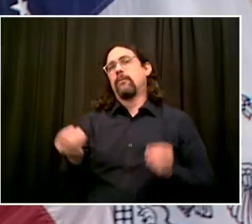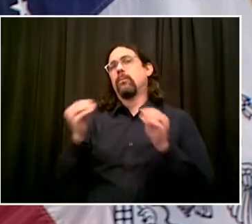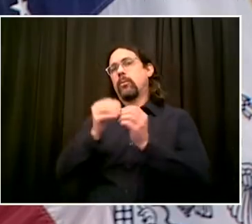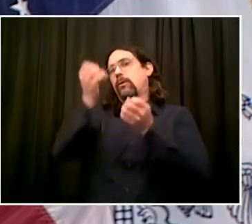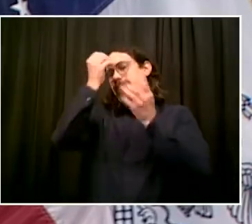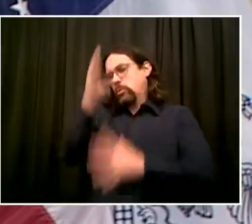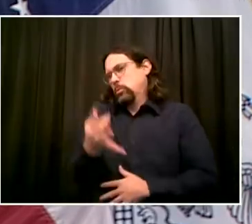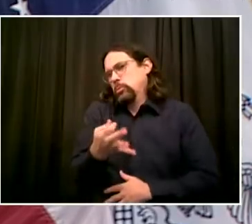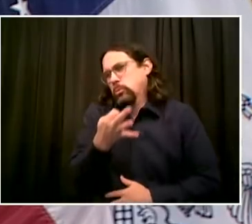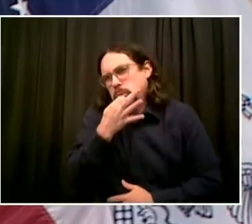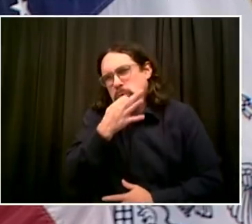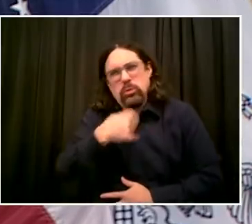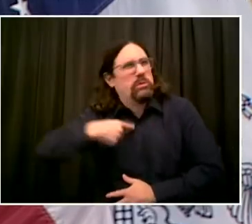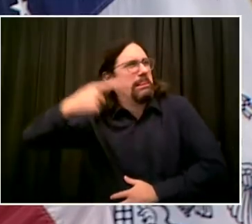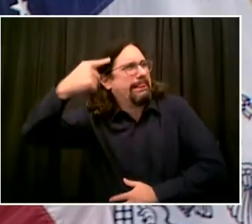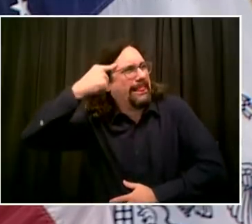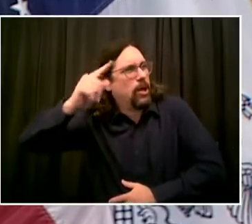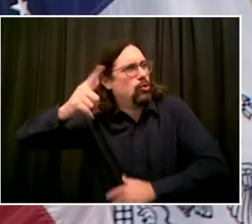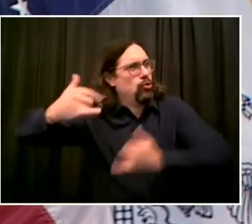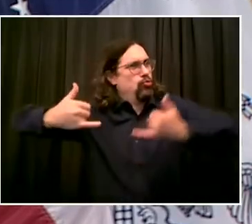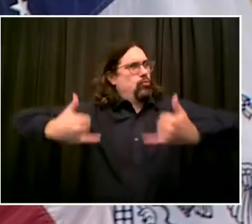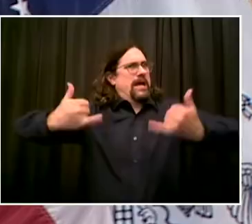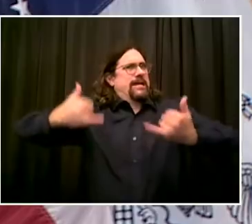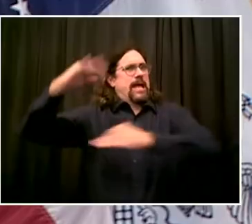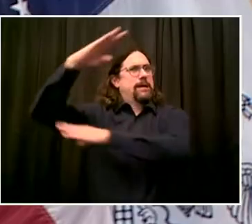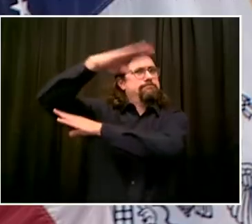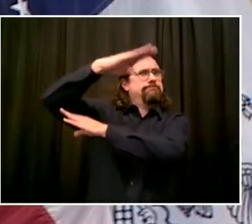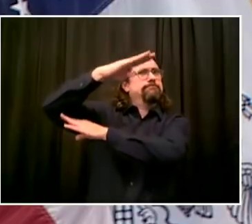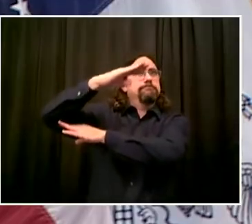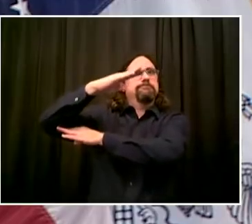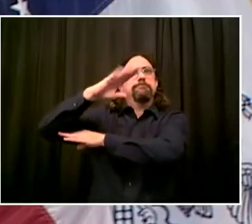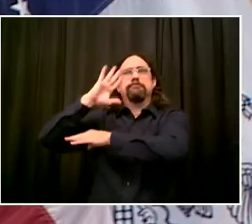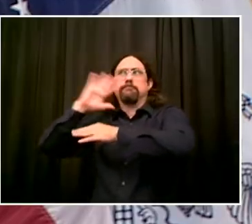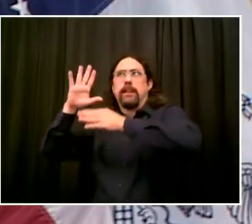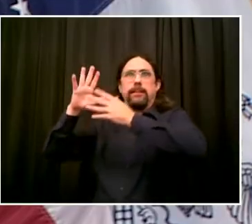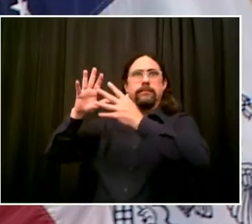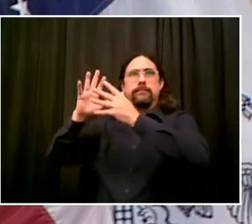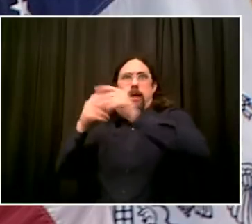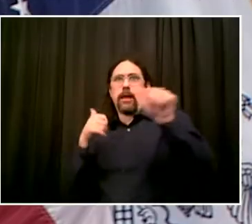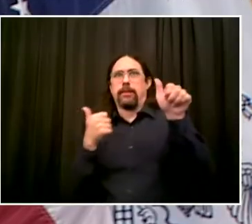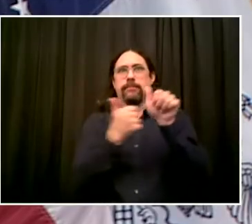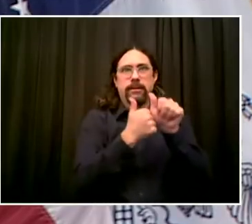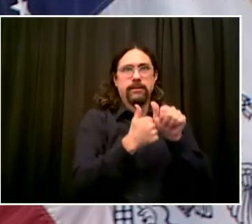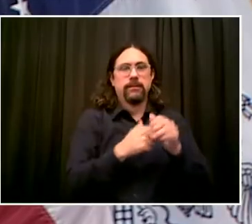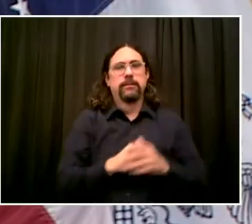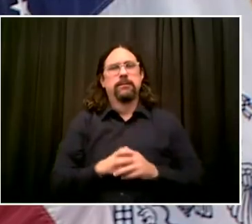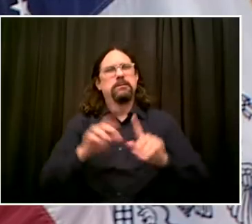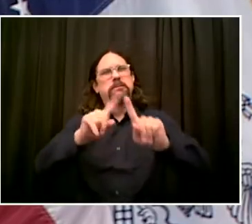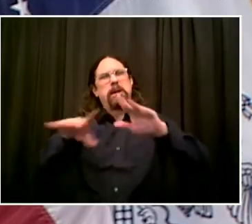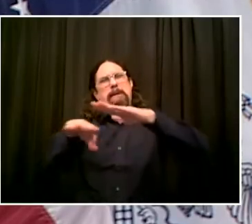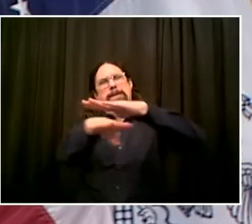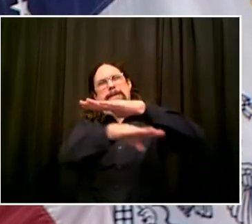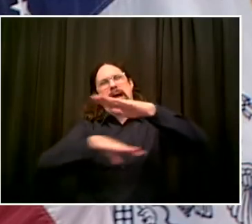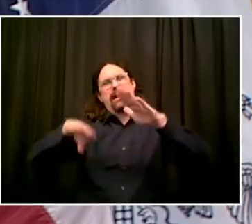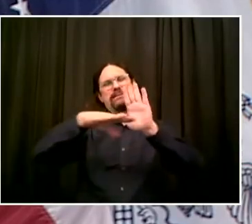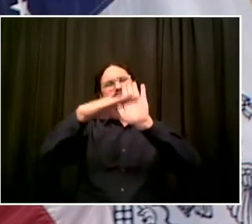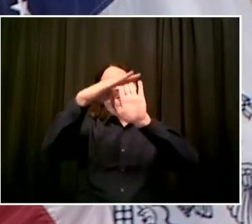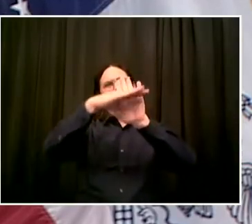WE WILL HAVE MORE TO SAY ON IT AS REALY AS LATER TODAY OR TOMORROW, I WILL GIVE YOWU HAT I THNKI MAKS E SENSE AS A BASIC